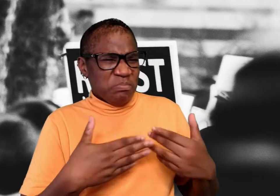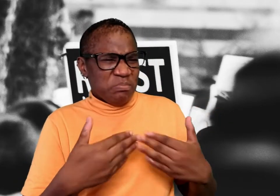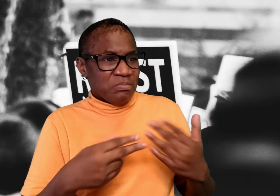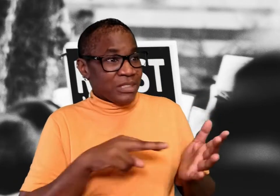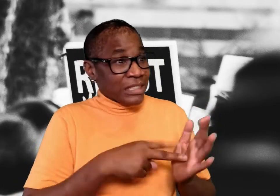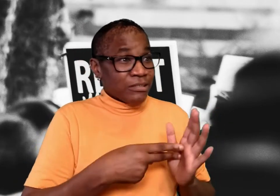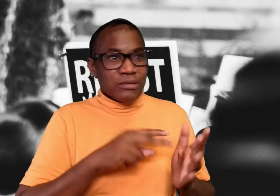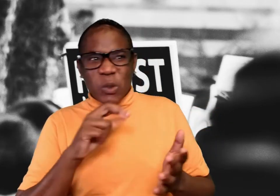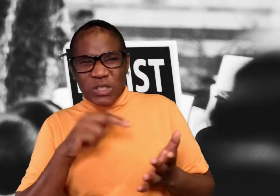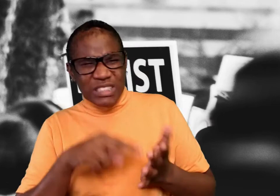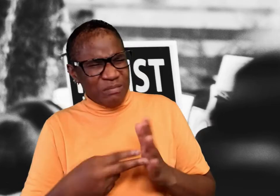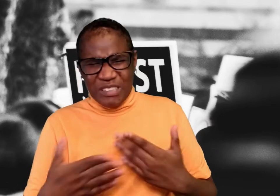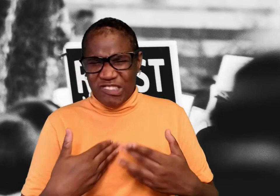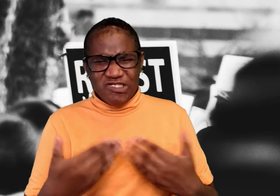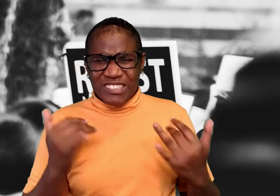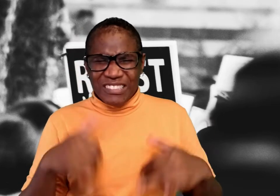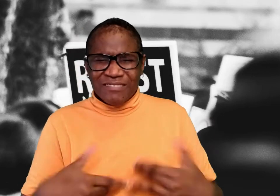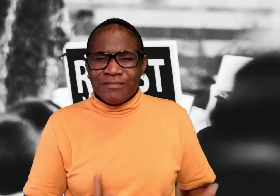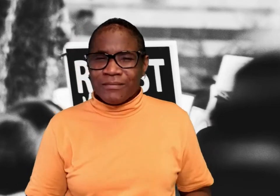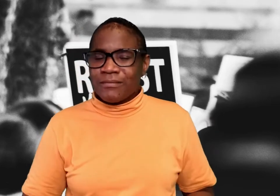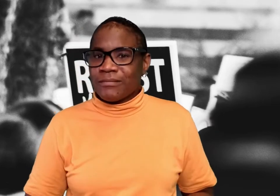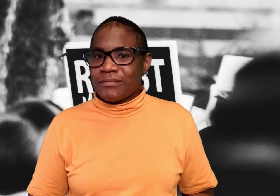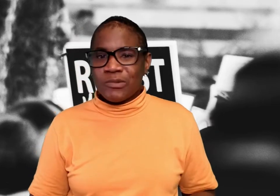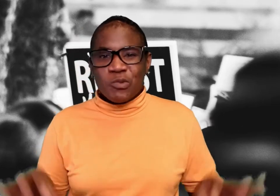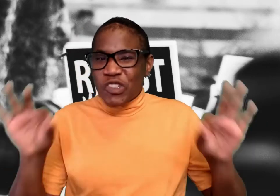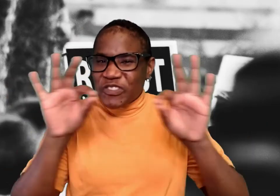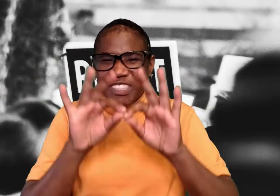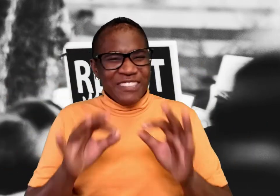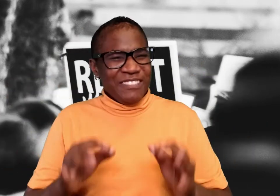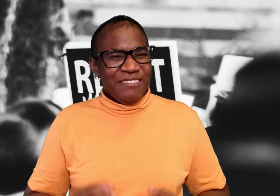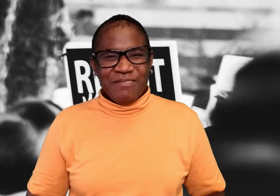or unintentional. Intention is irrelevant.